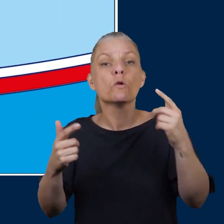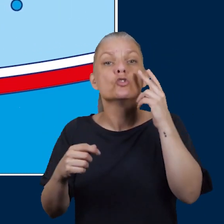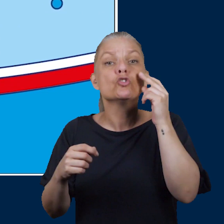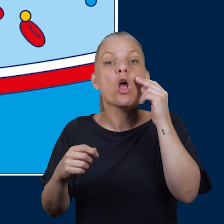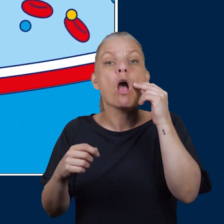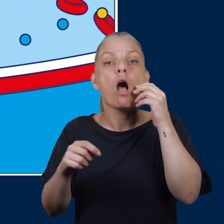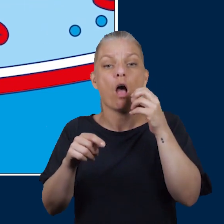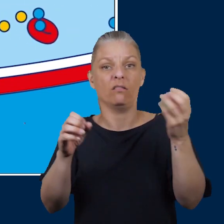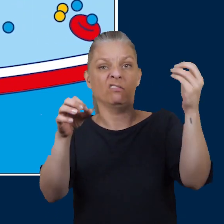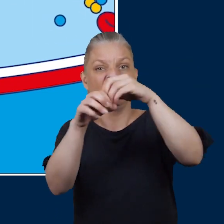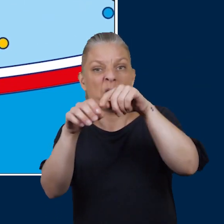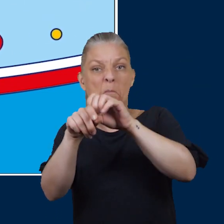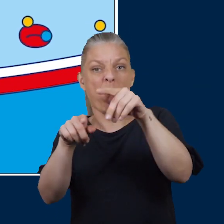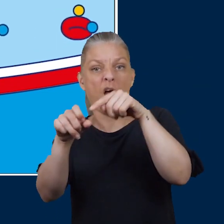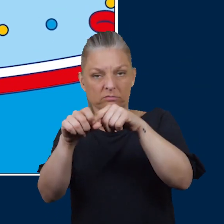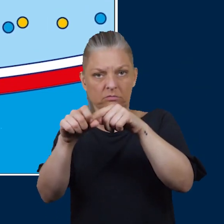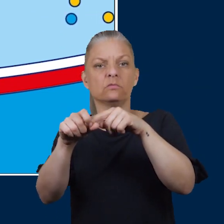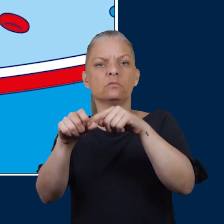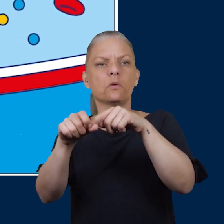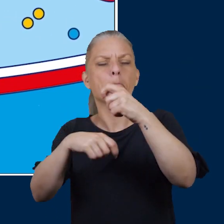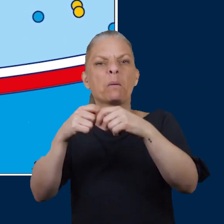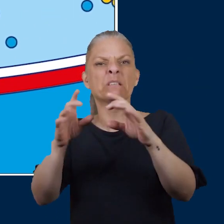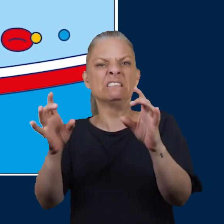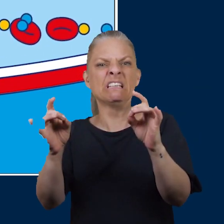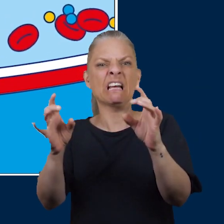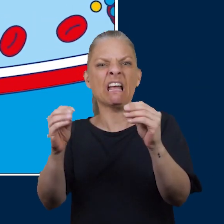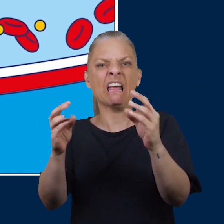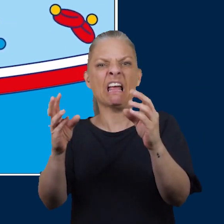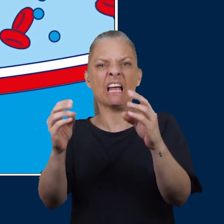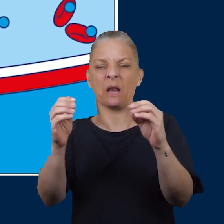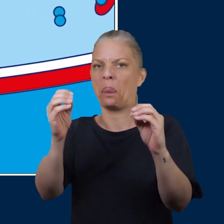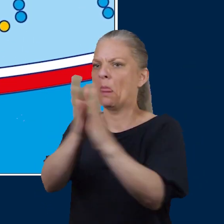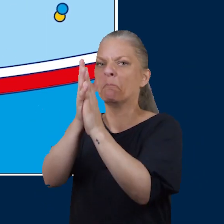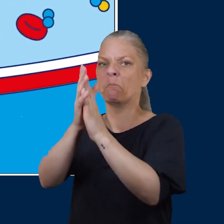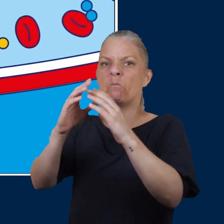blood your blood cells start to get sticky and stick to the inside wall of your blood vessels.